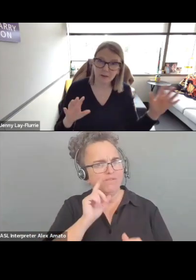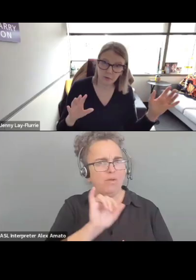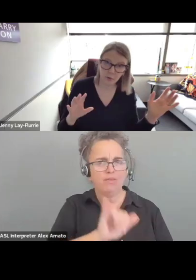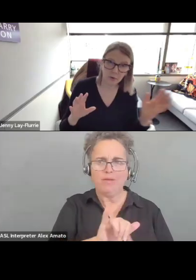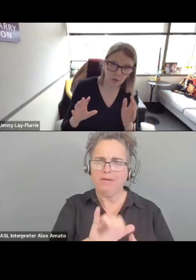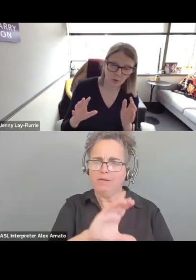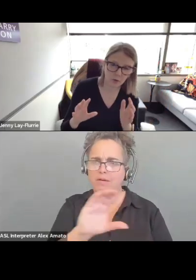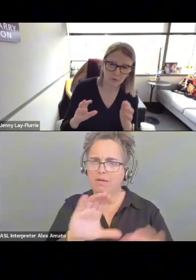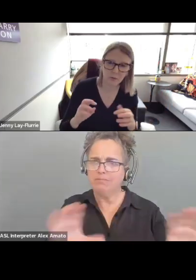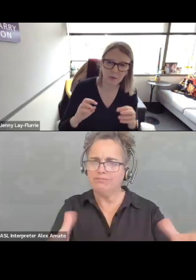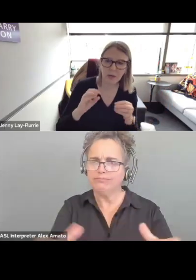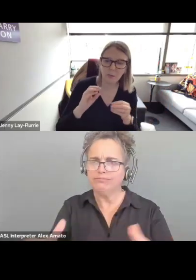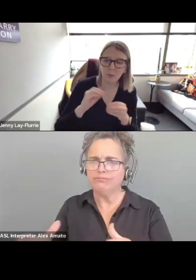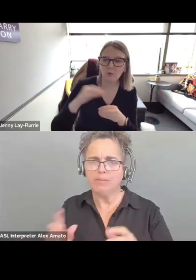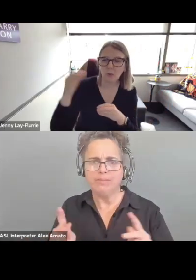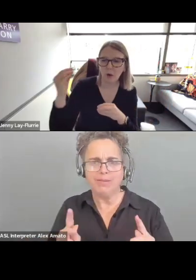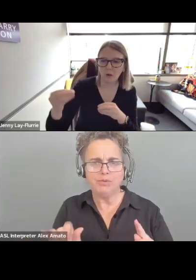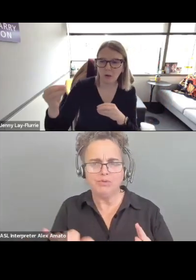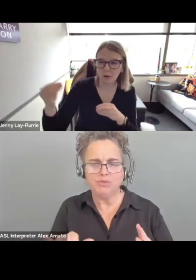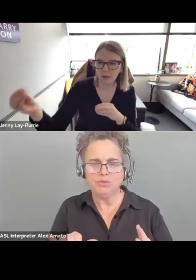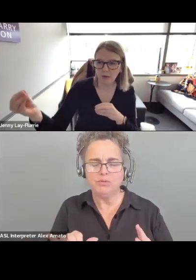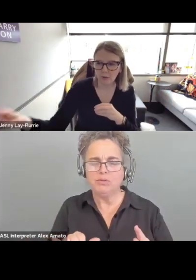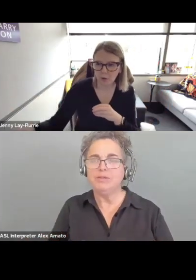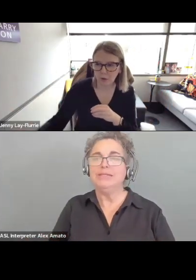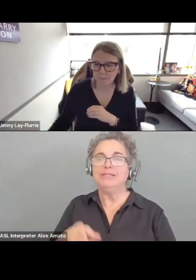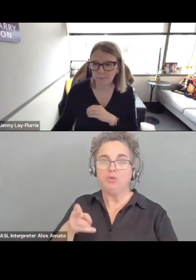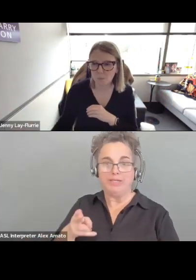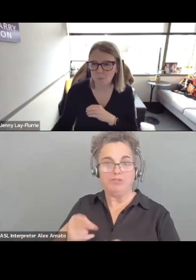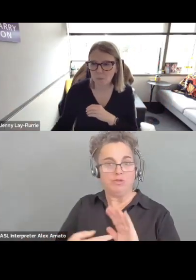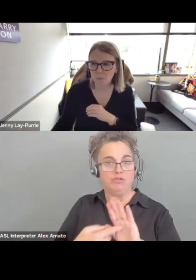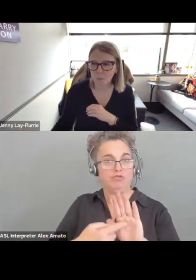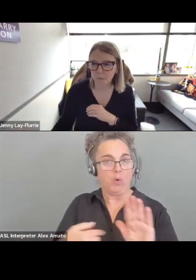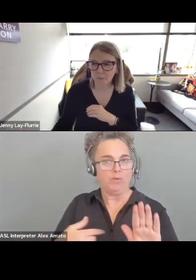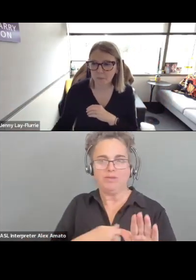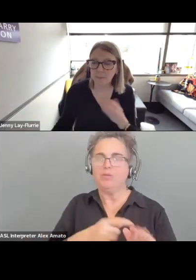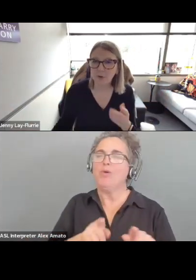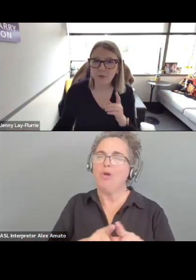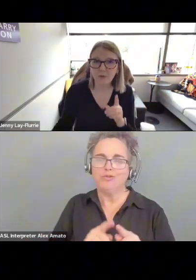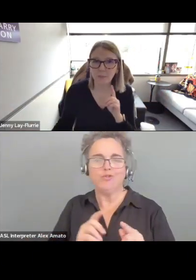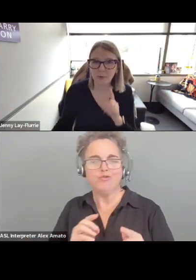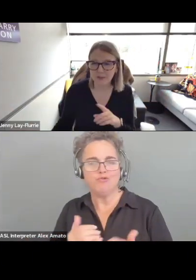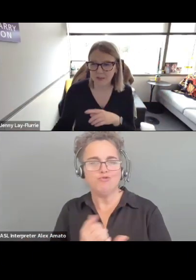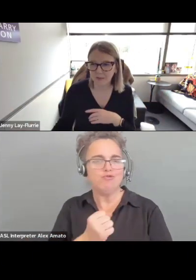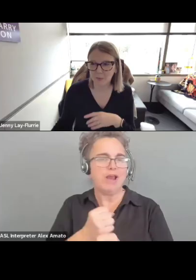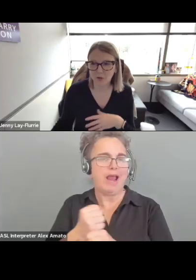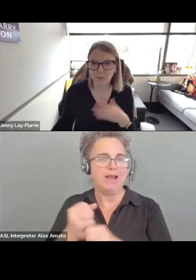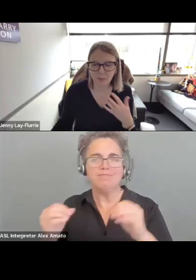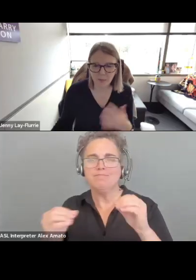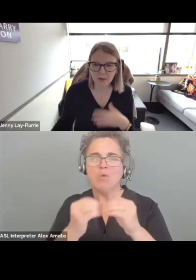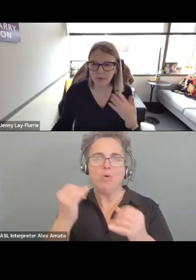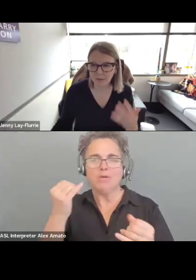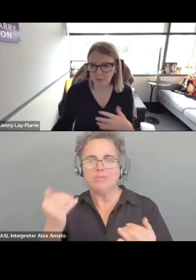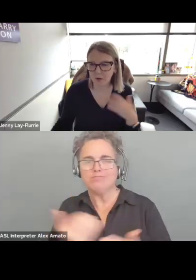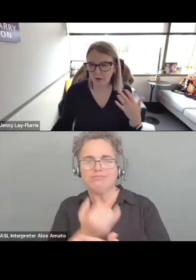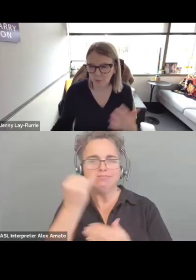as history has shown us, it will also unlock innovation. And most disabilities, which I remind people